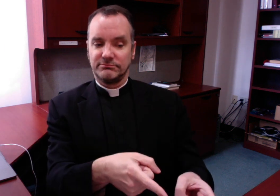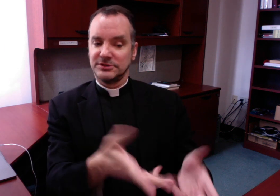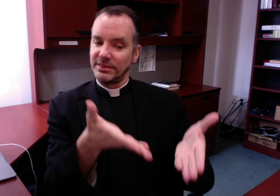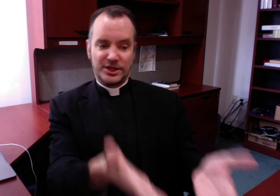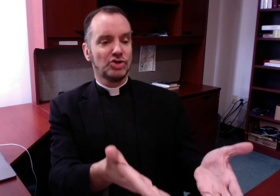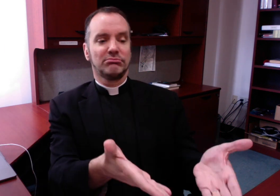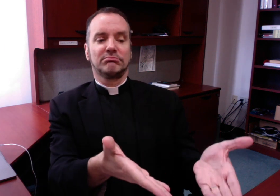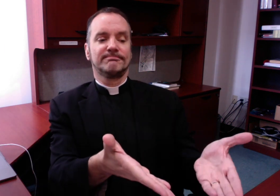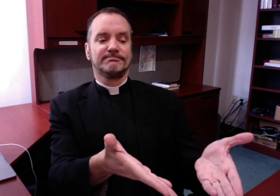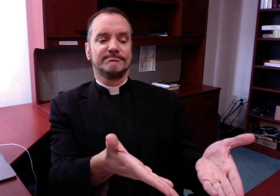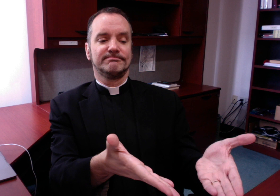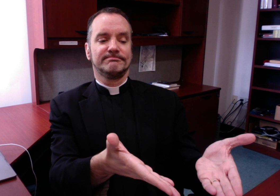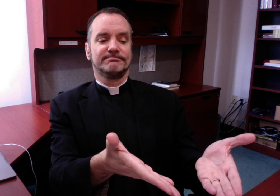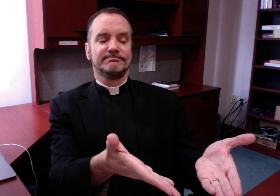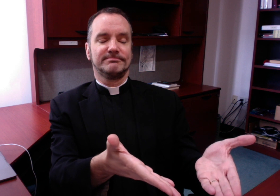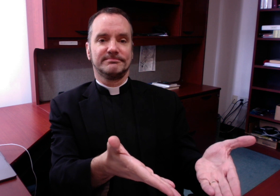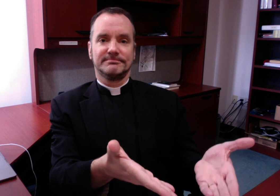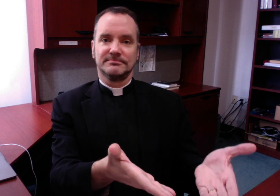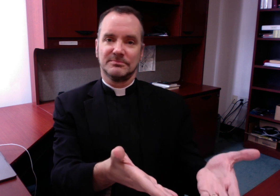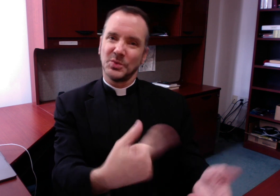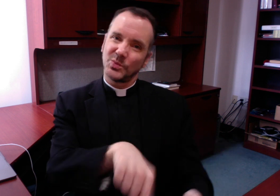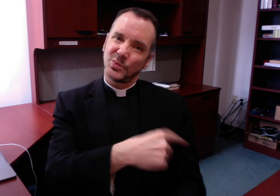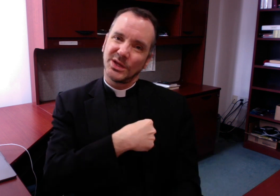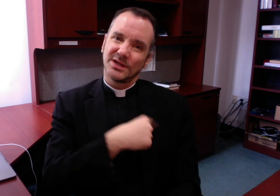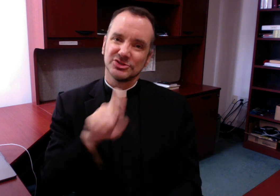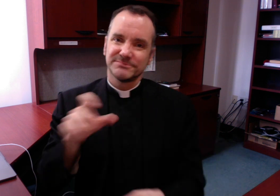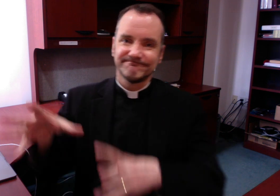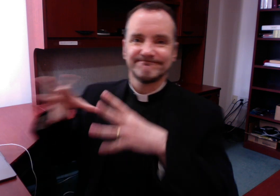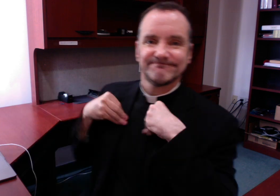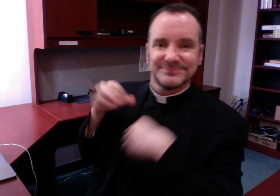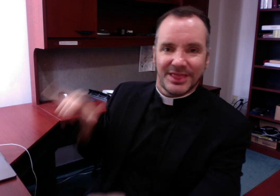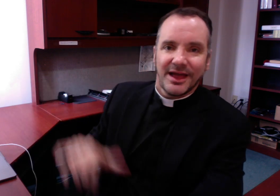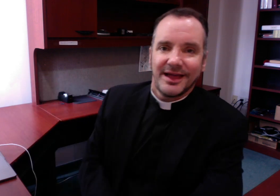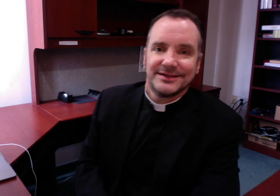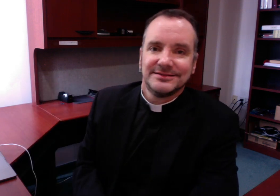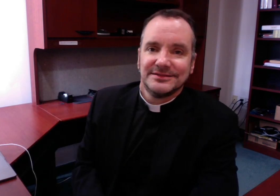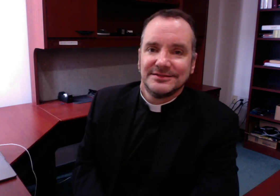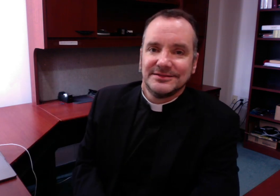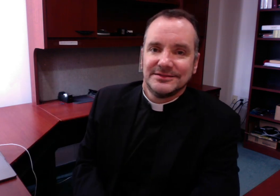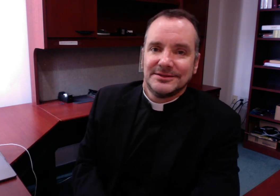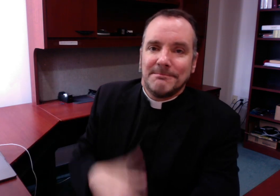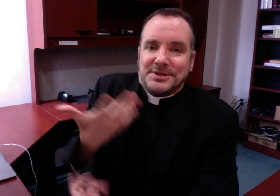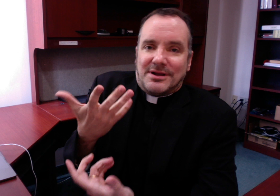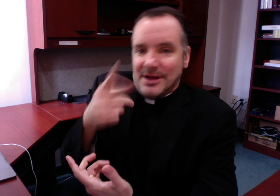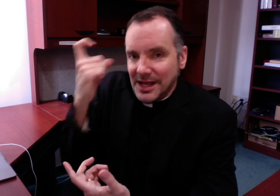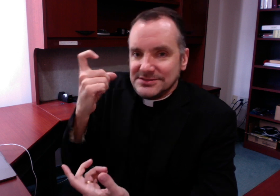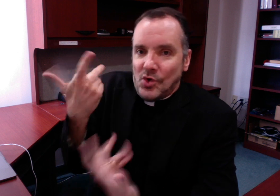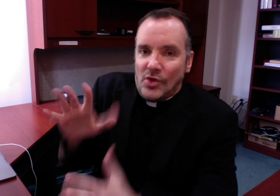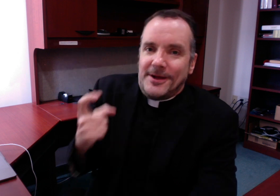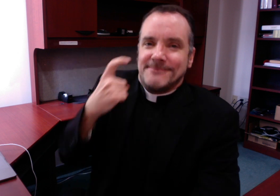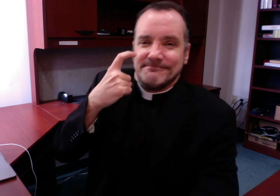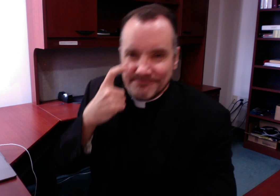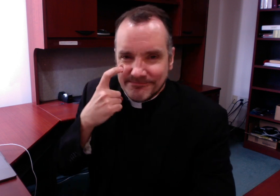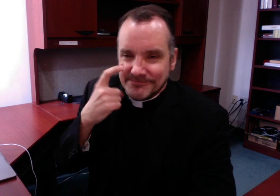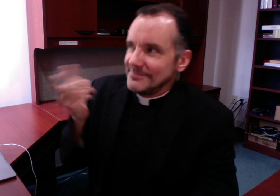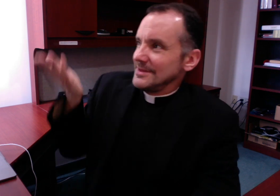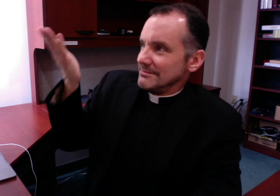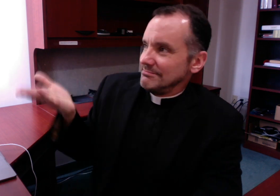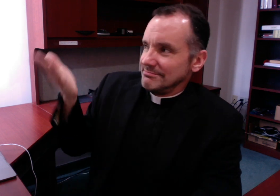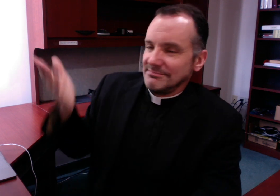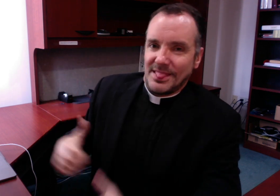with us. We should take him at his word, because he already knows what it's